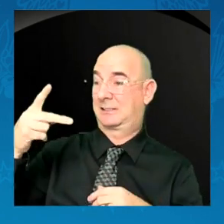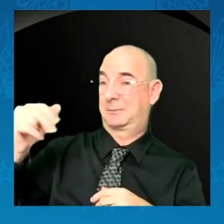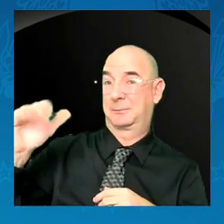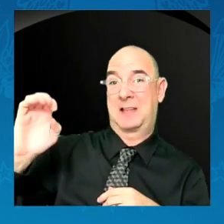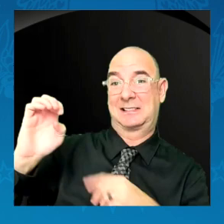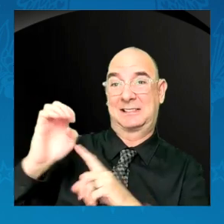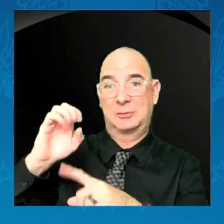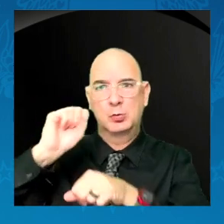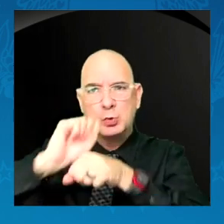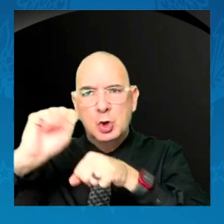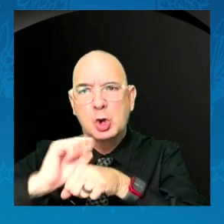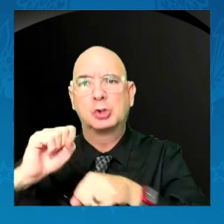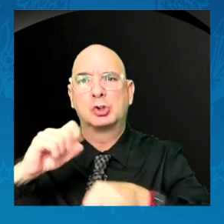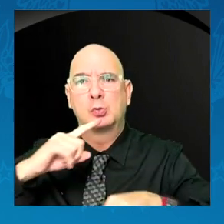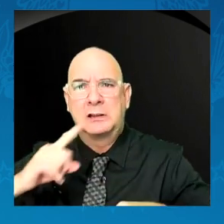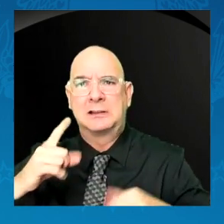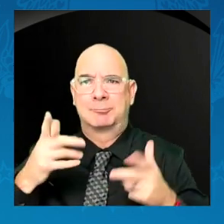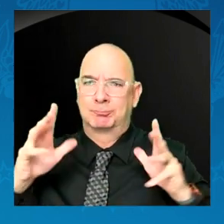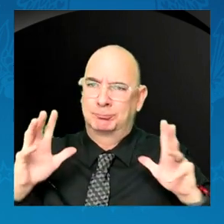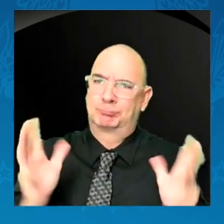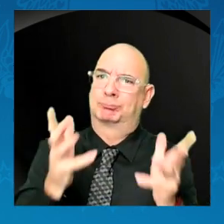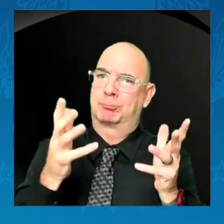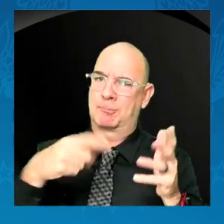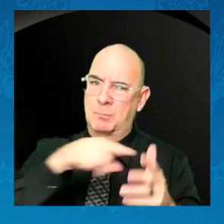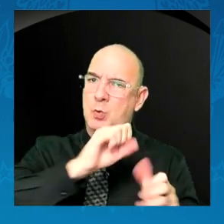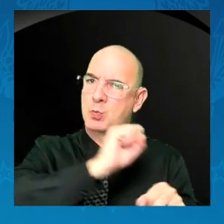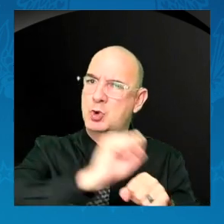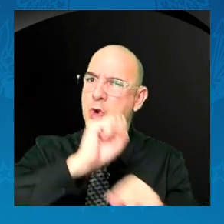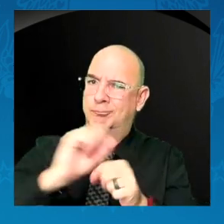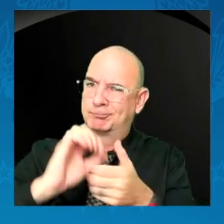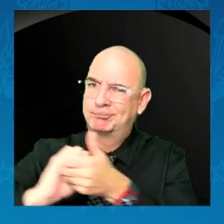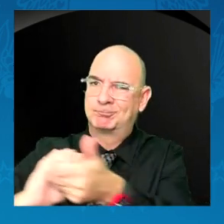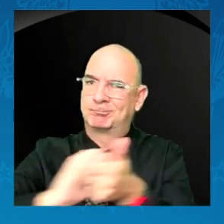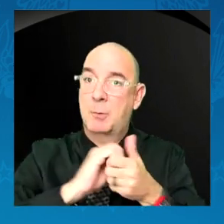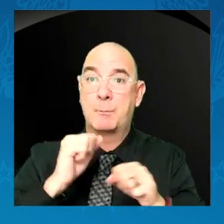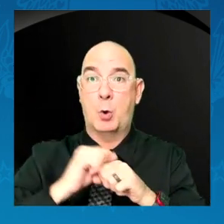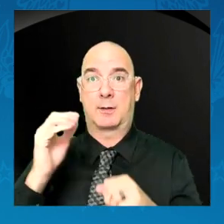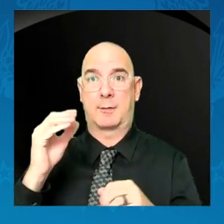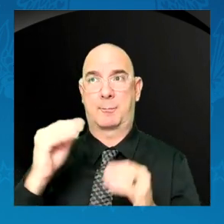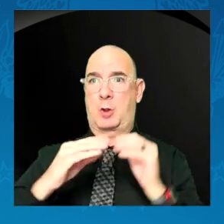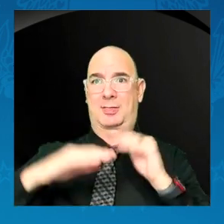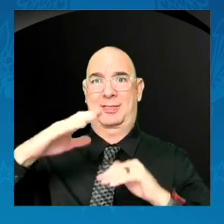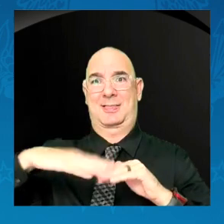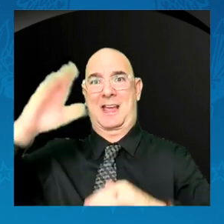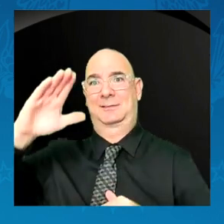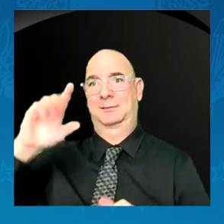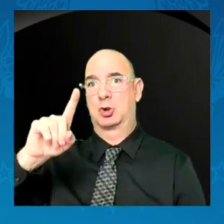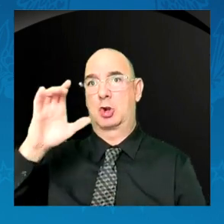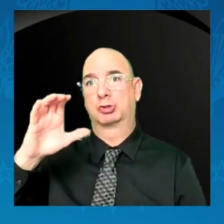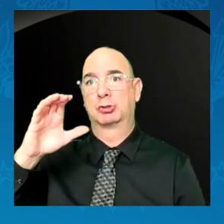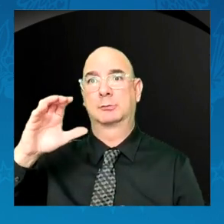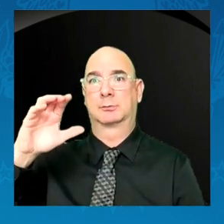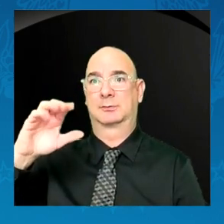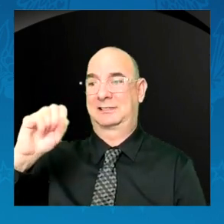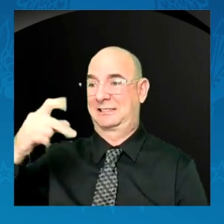among more than 100 space faring and space reliant nations, while at the same time recognizing that we must have